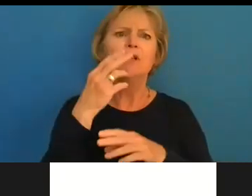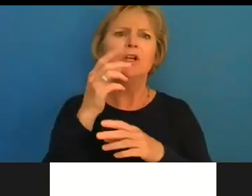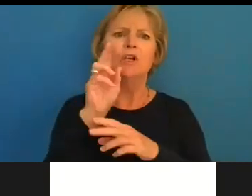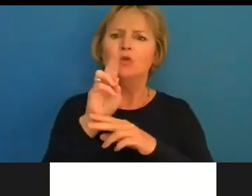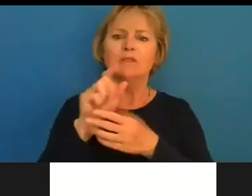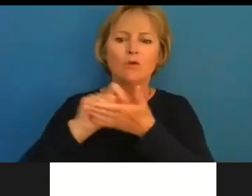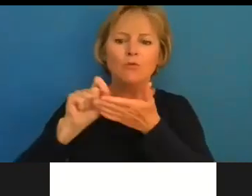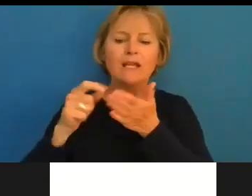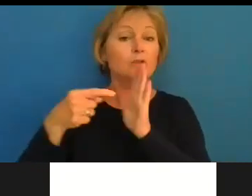point out ableist, fat-phobic, societal structures, and I'm curious